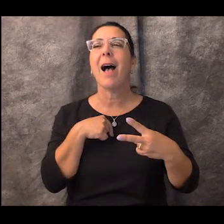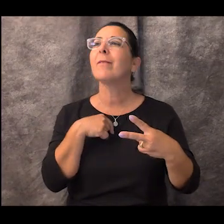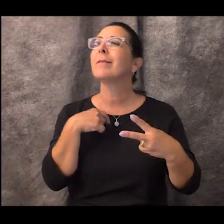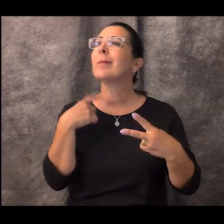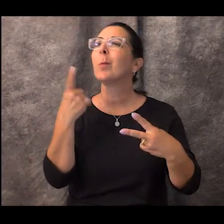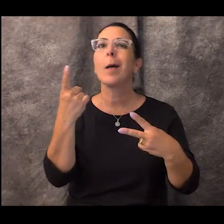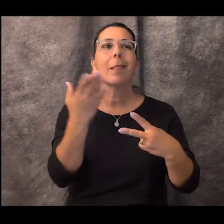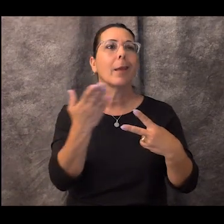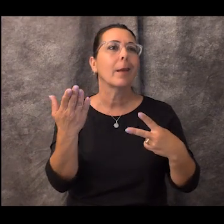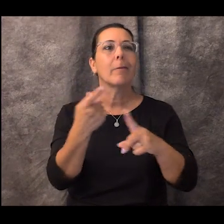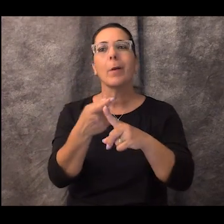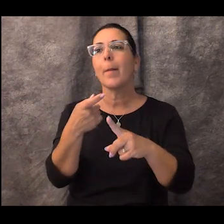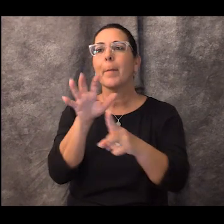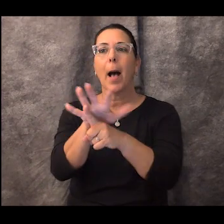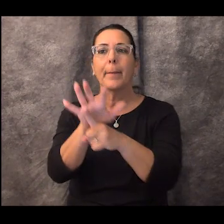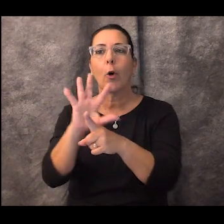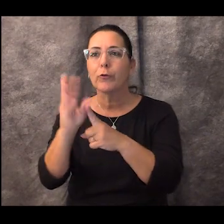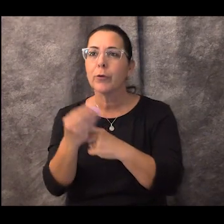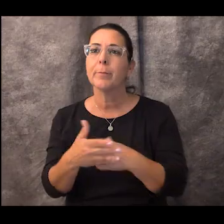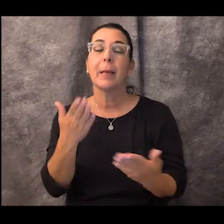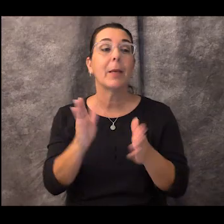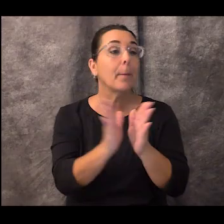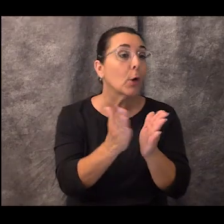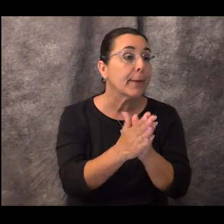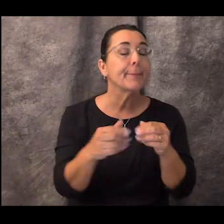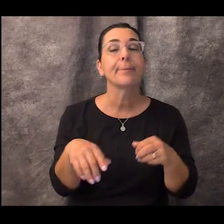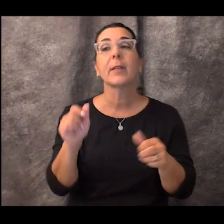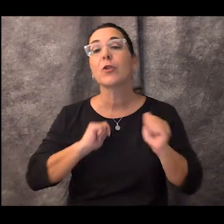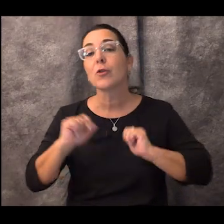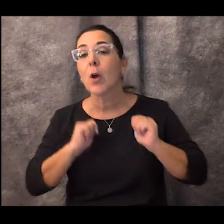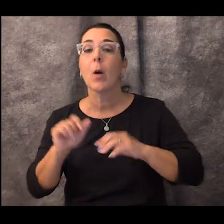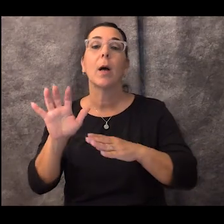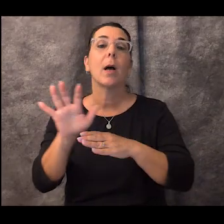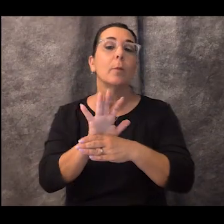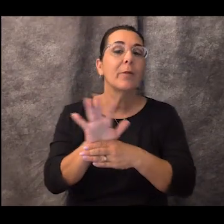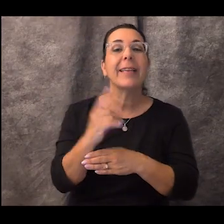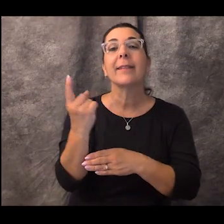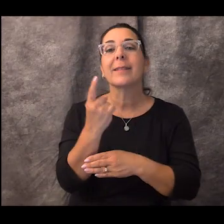a book, a show, a movie, anything that you're kind of into